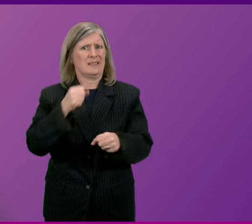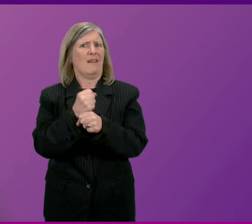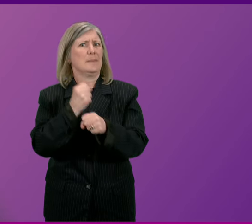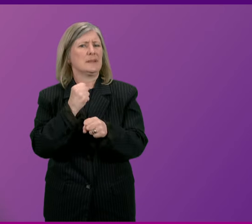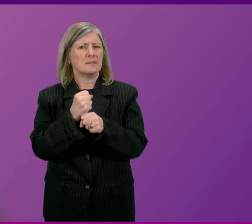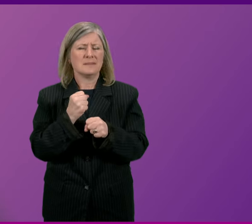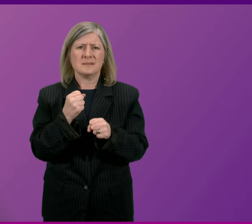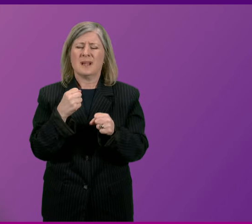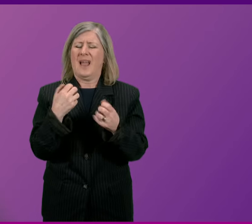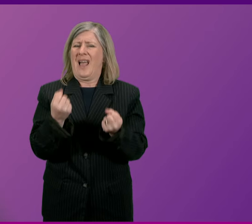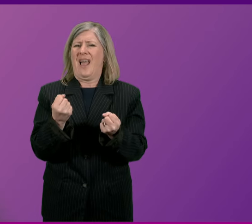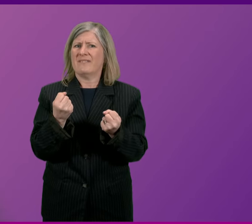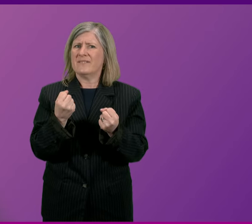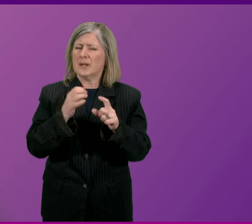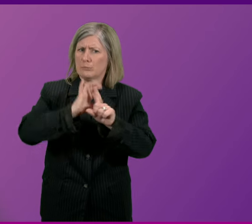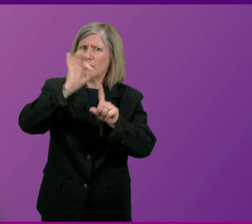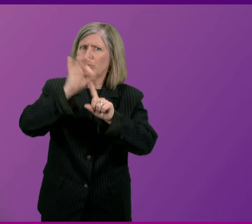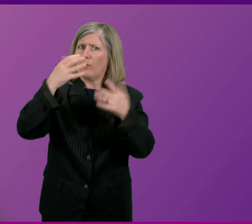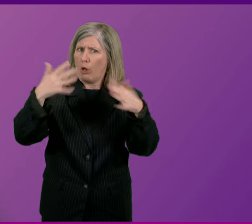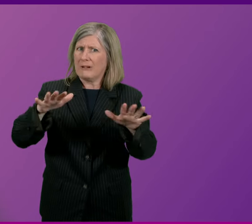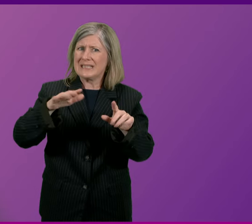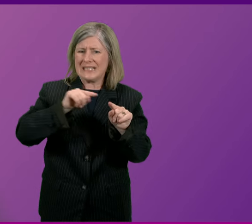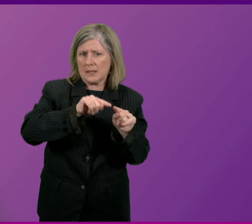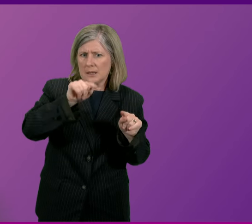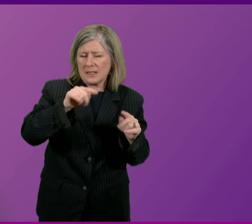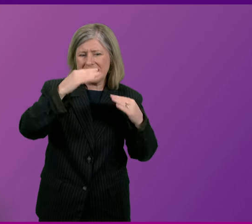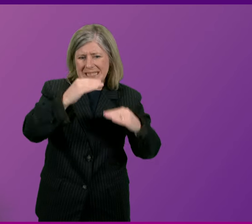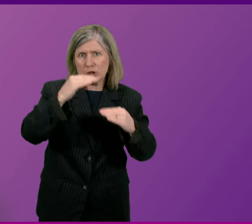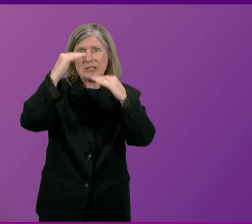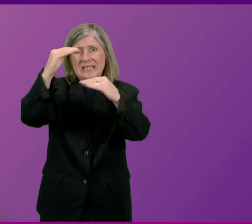to the A9: the improvements to the Kincraig to Dalraddy section that were put in place;